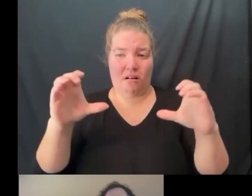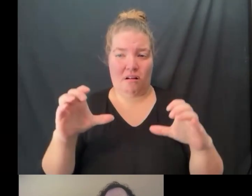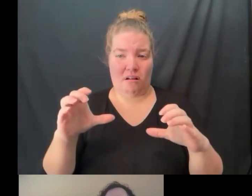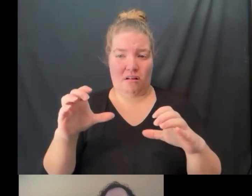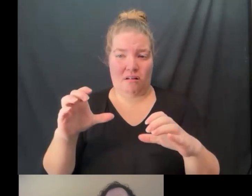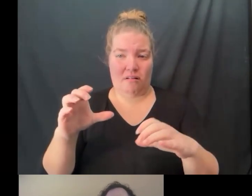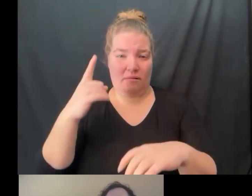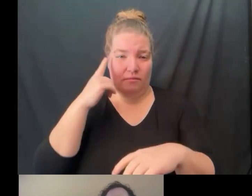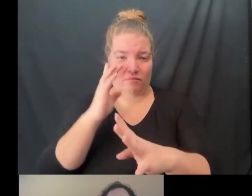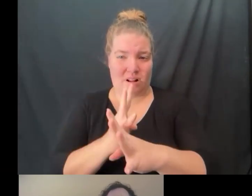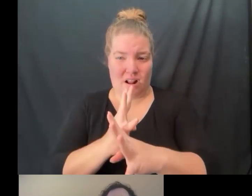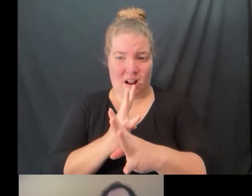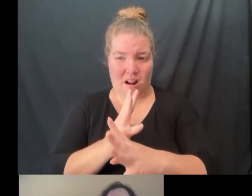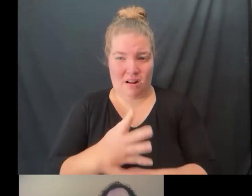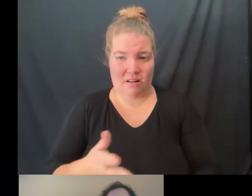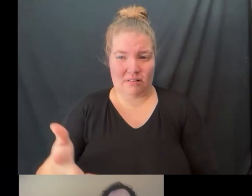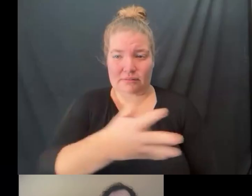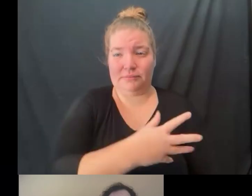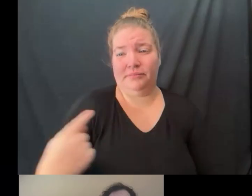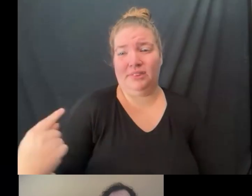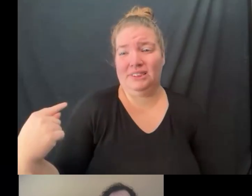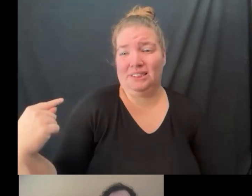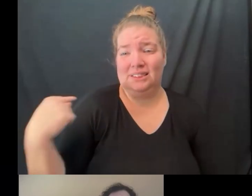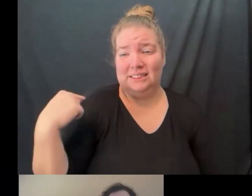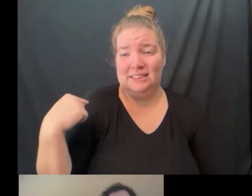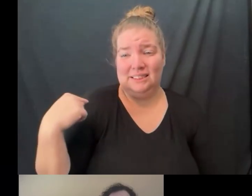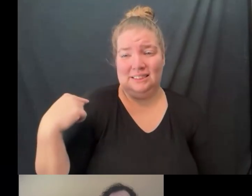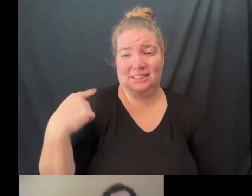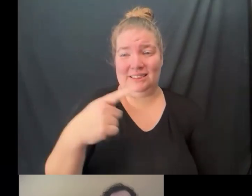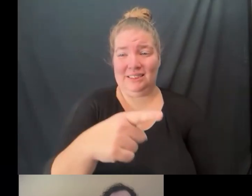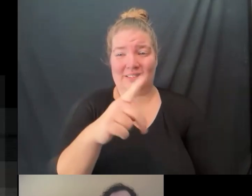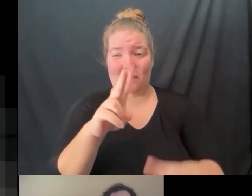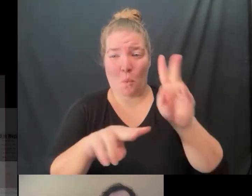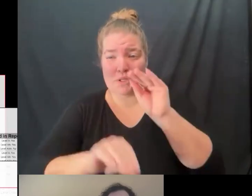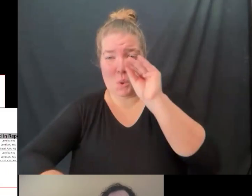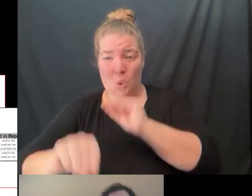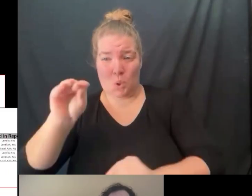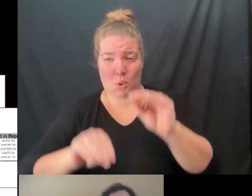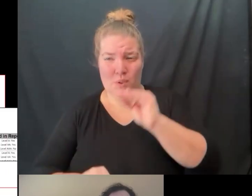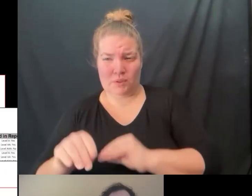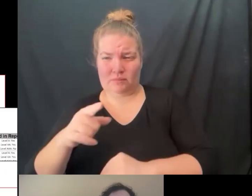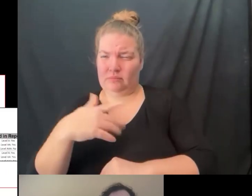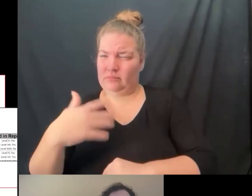Conformance Report looks like when we do one for our clients. This is one we did recently for an amazing software firm